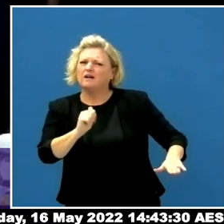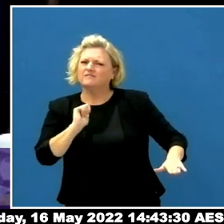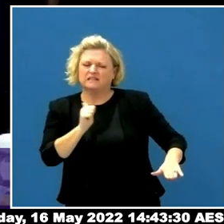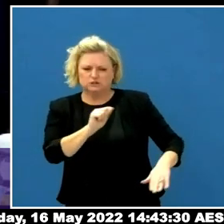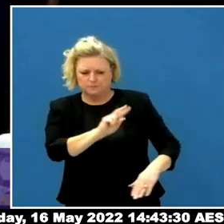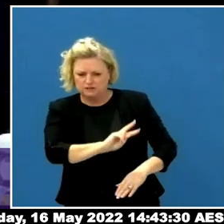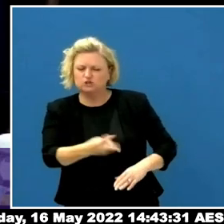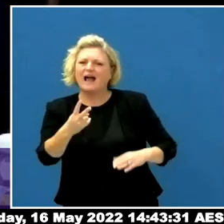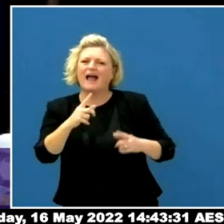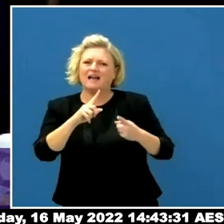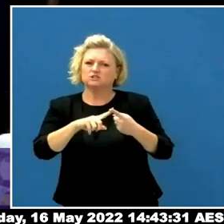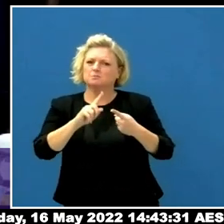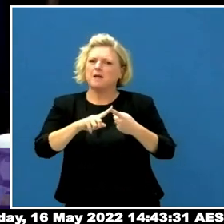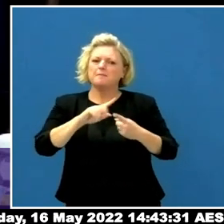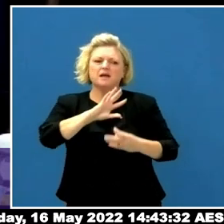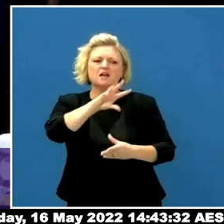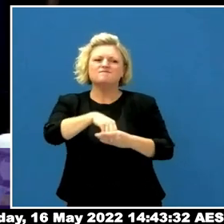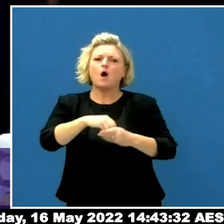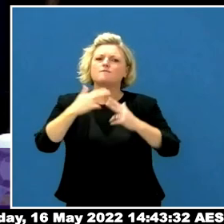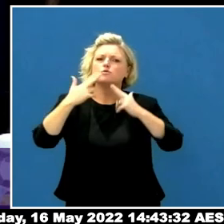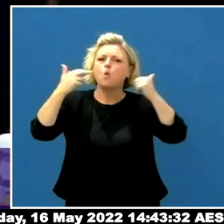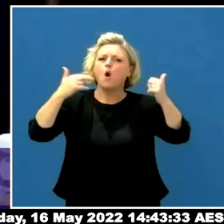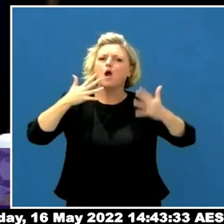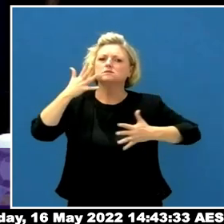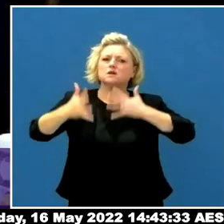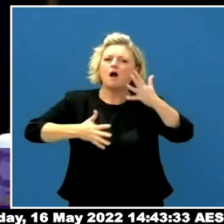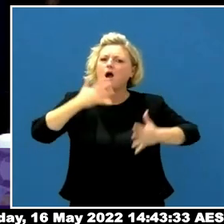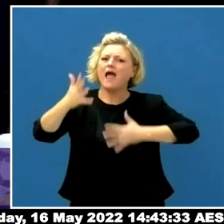that, and we used to do Justin Bieber, that was more age appropriate.